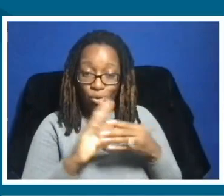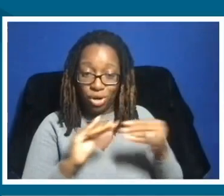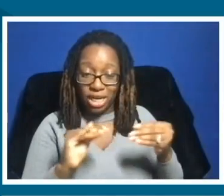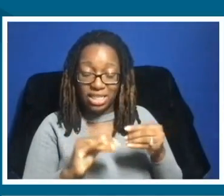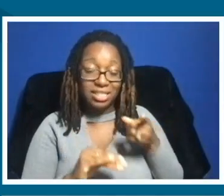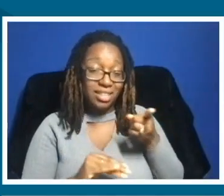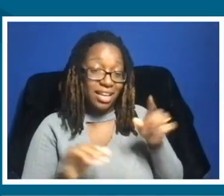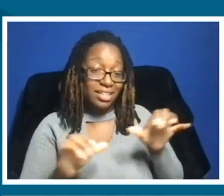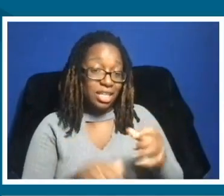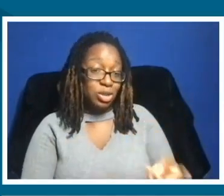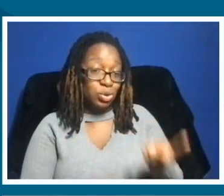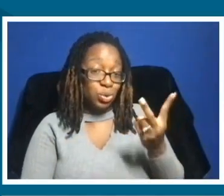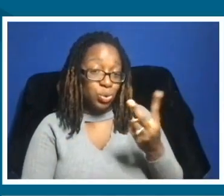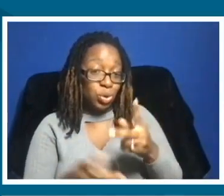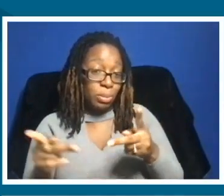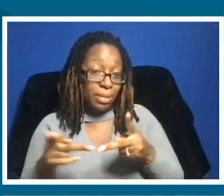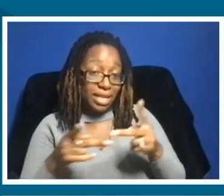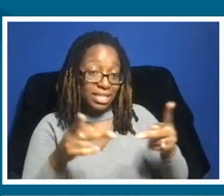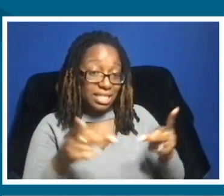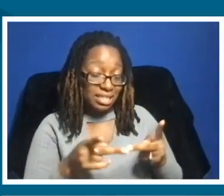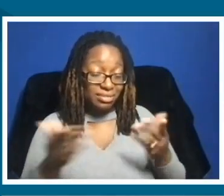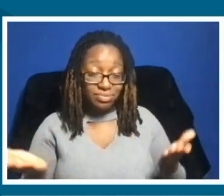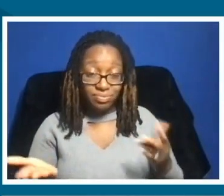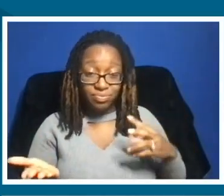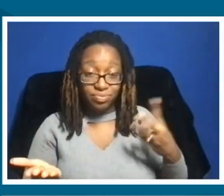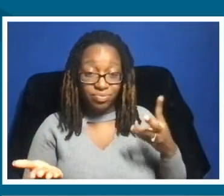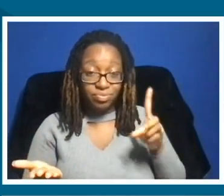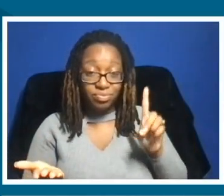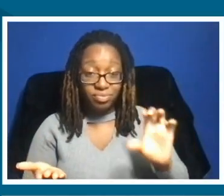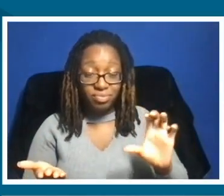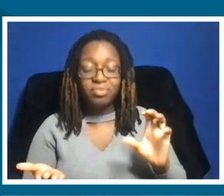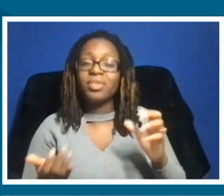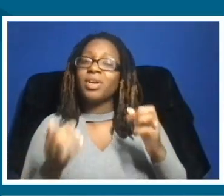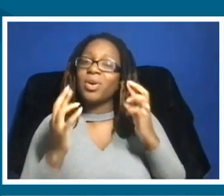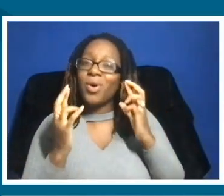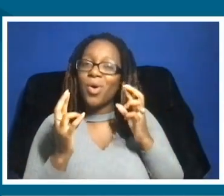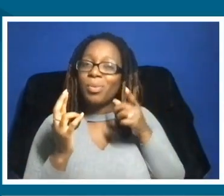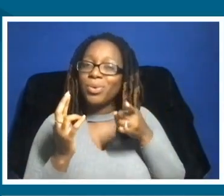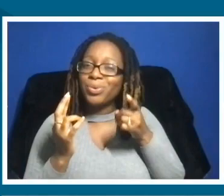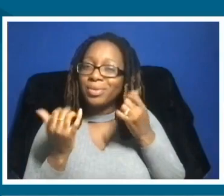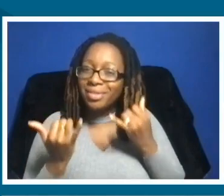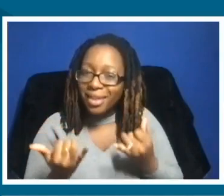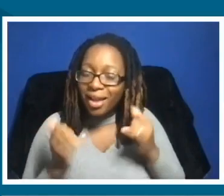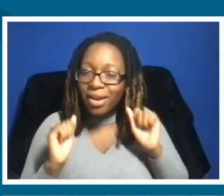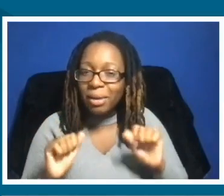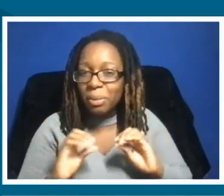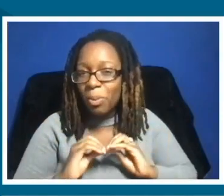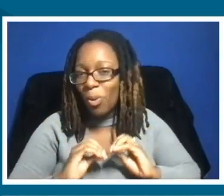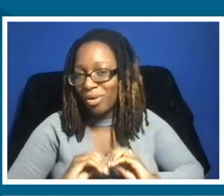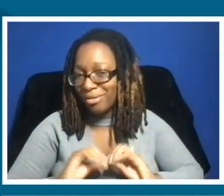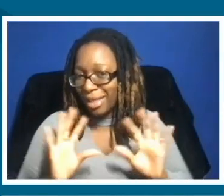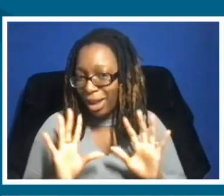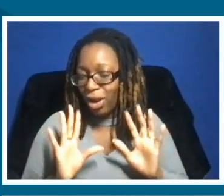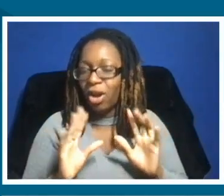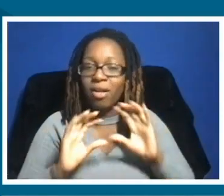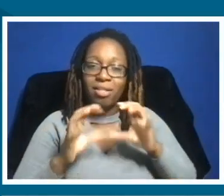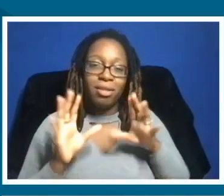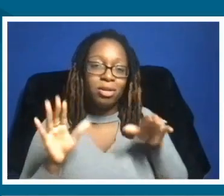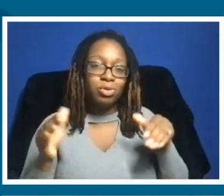here in dc and we hope that you can use this to get a little more clear on what could this look like in the classroom